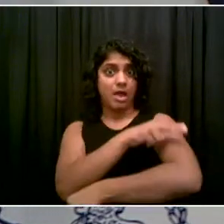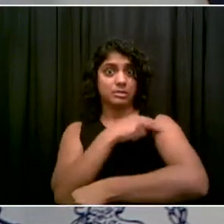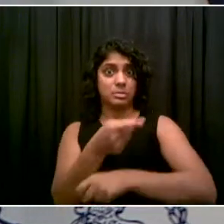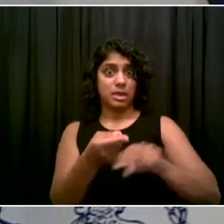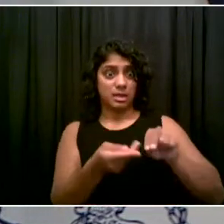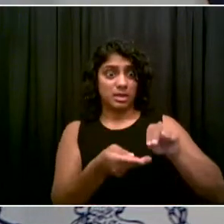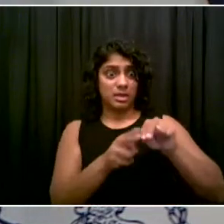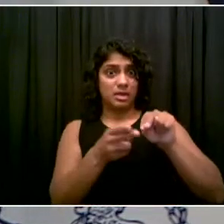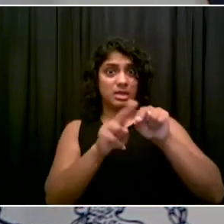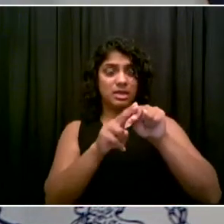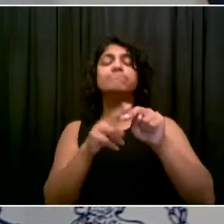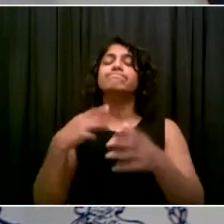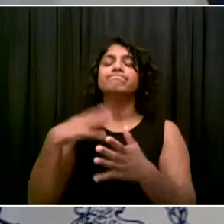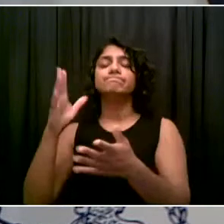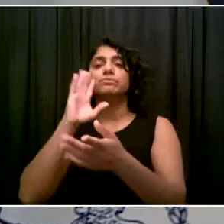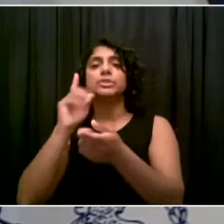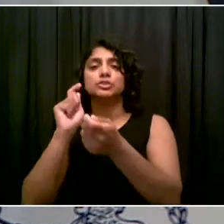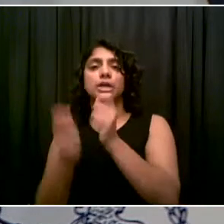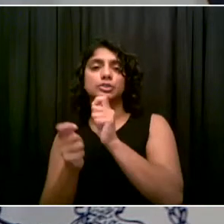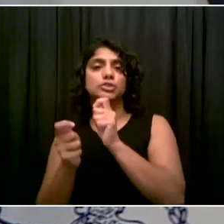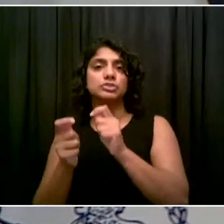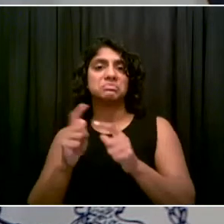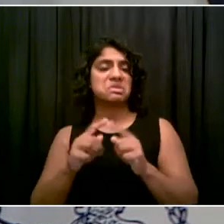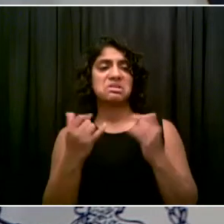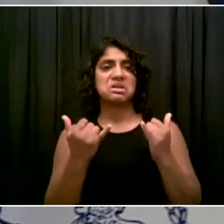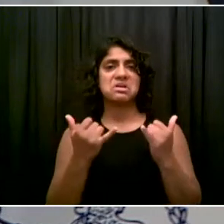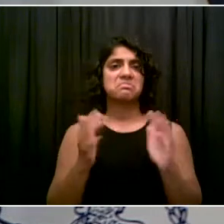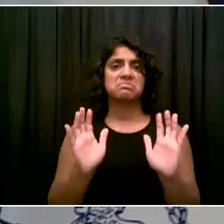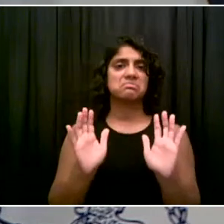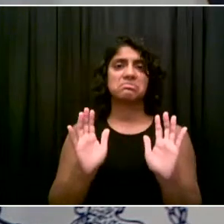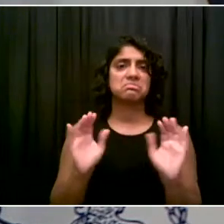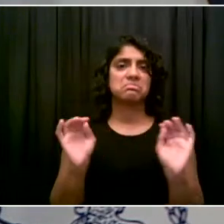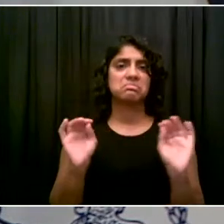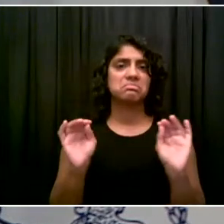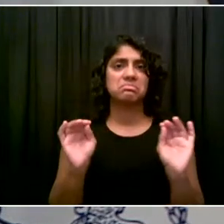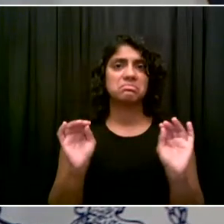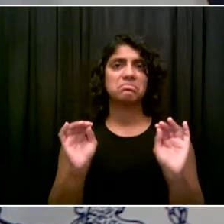WE WILL MAKE THEM BUT WE DO NOT HAVE A PLAN TO MAKE ADDITIONAL ADJUSTMENTS AT THIS POINT. DR. KATZ AND TH E